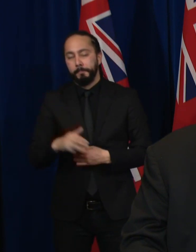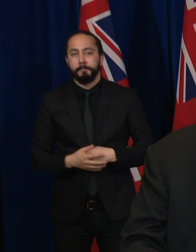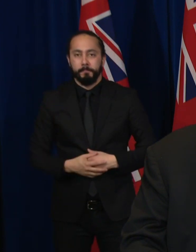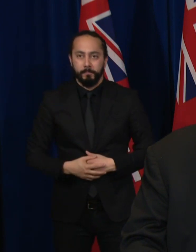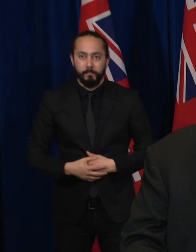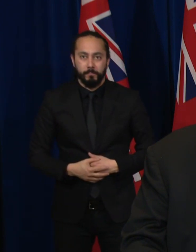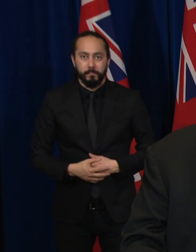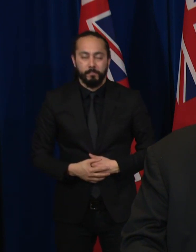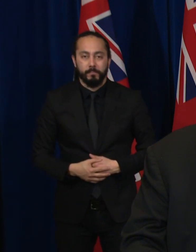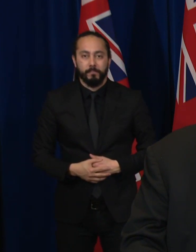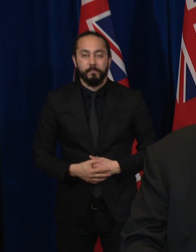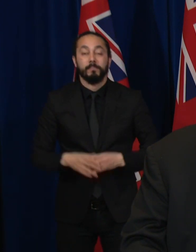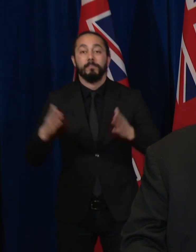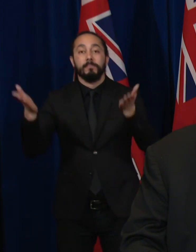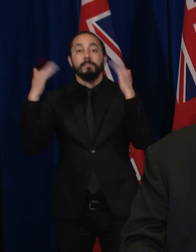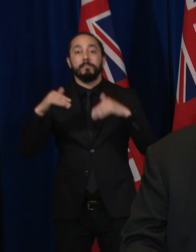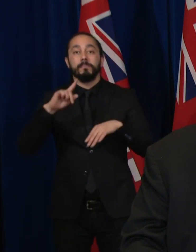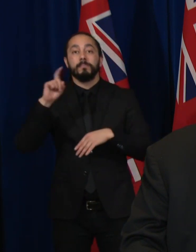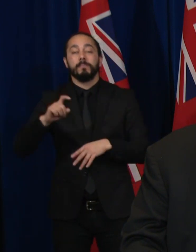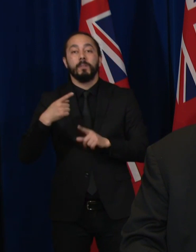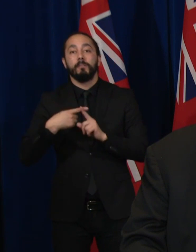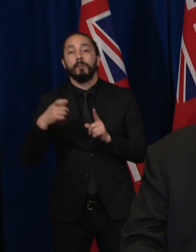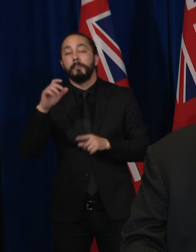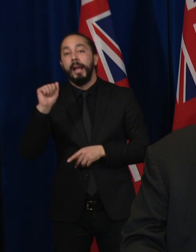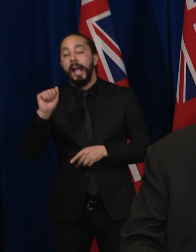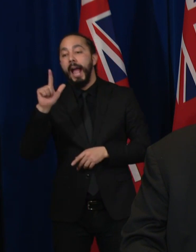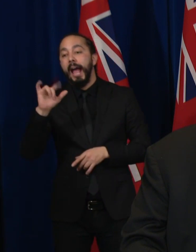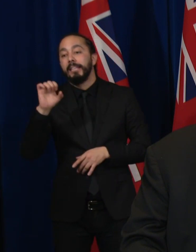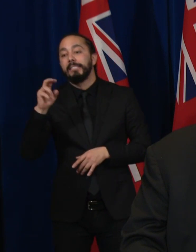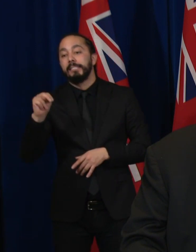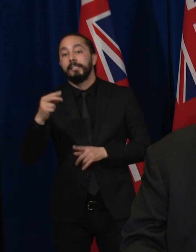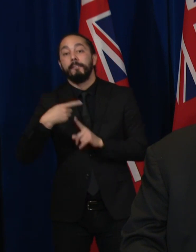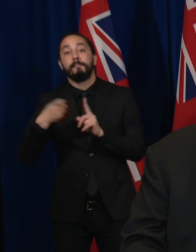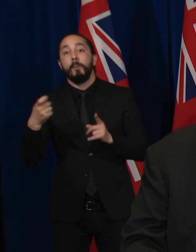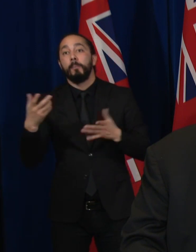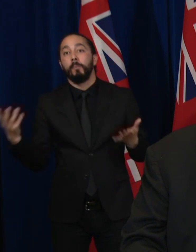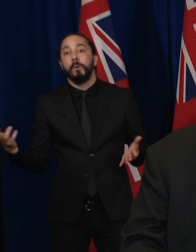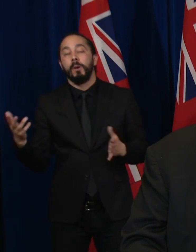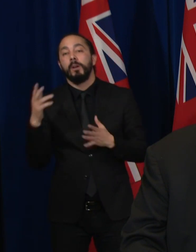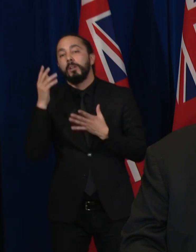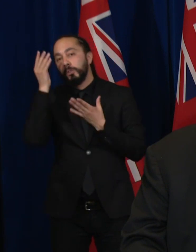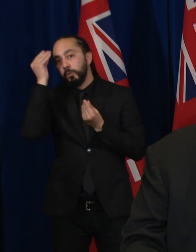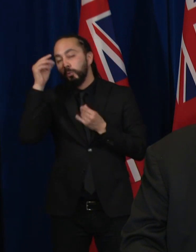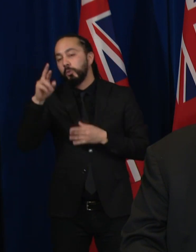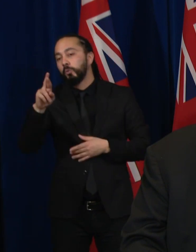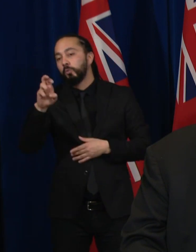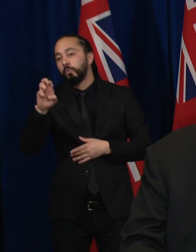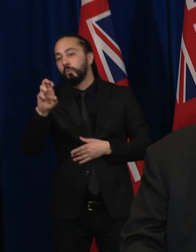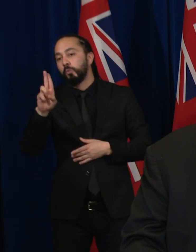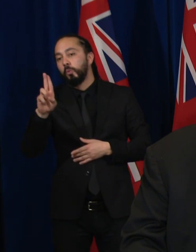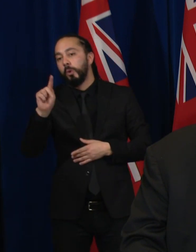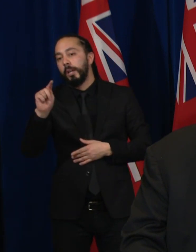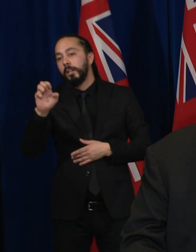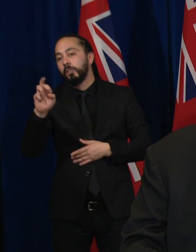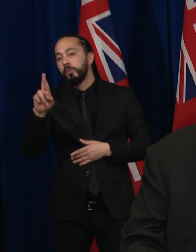Next question comes from Allison of resource. Please go ahead. , premier we've heard